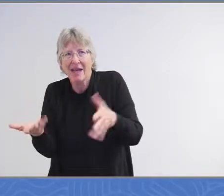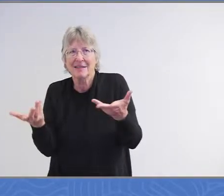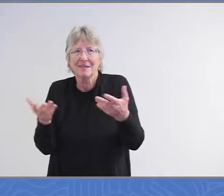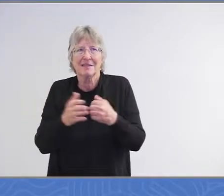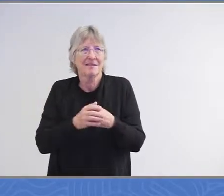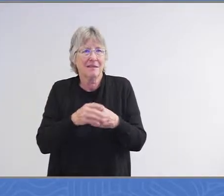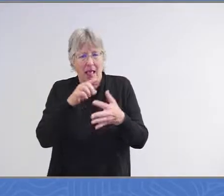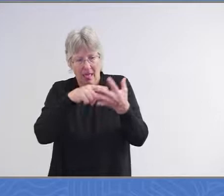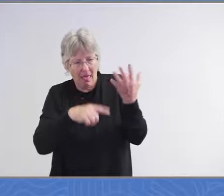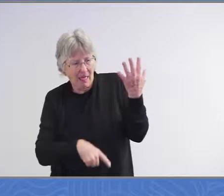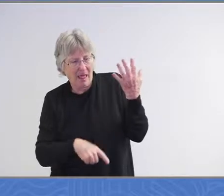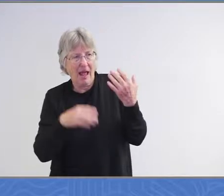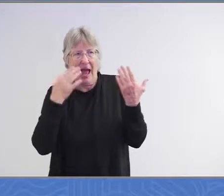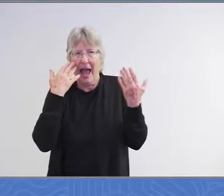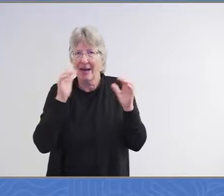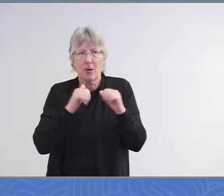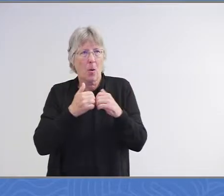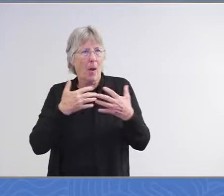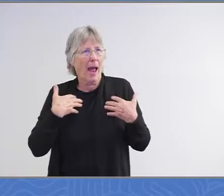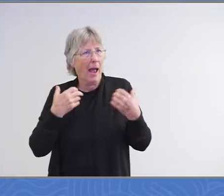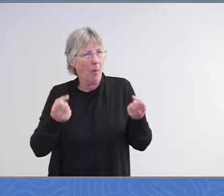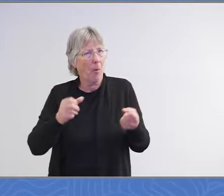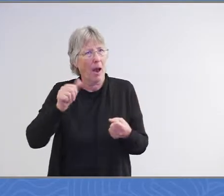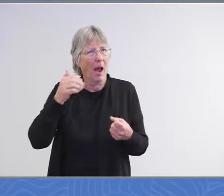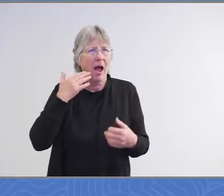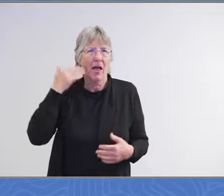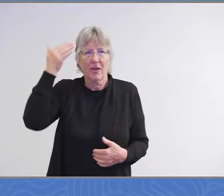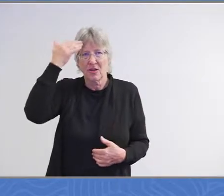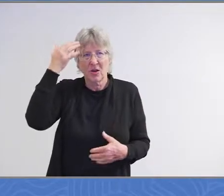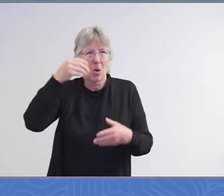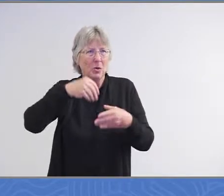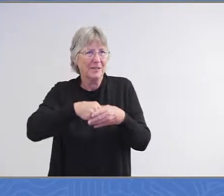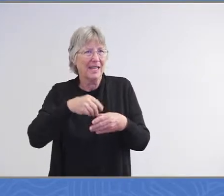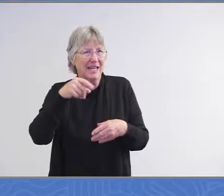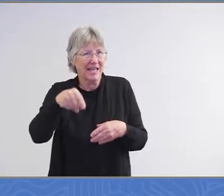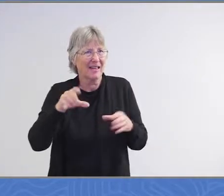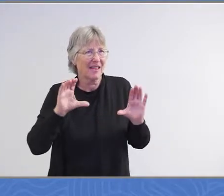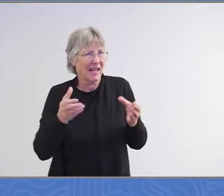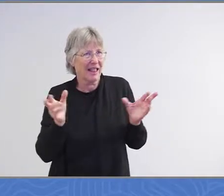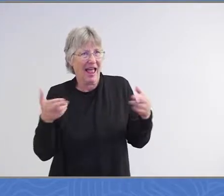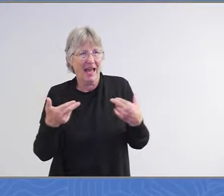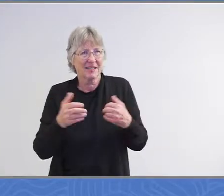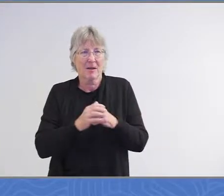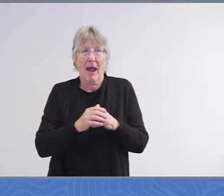the other adults in the classroom that would be with me at the CDC are socially distancing,